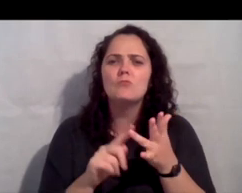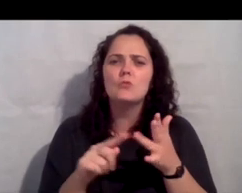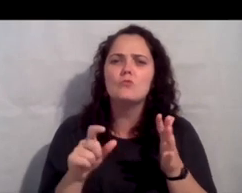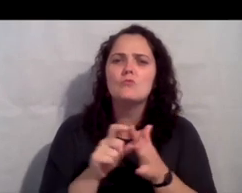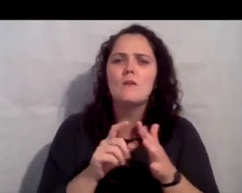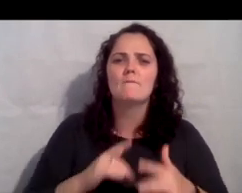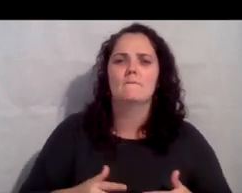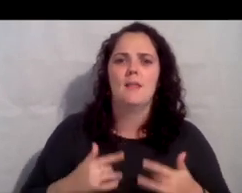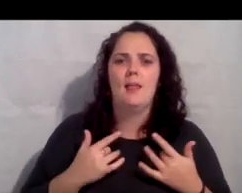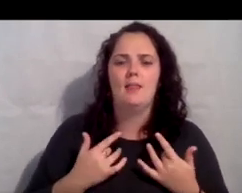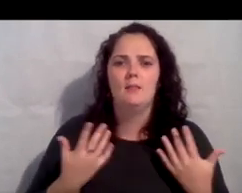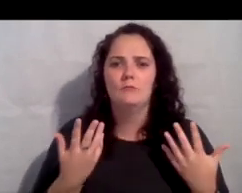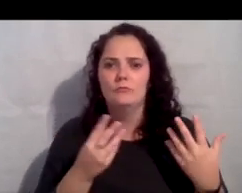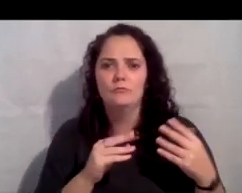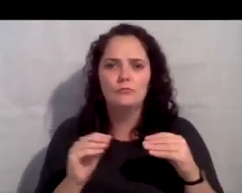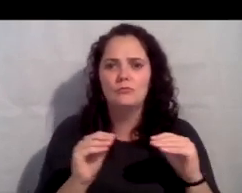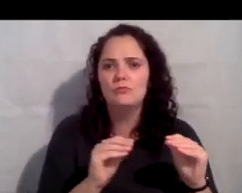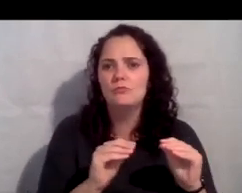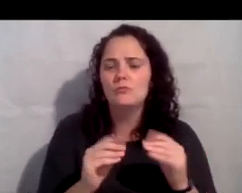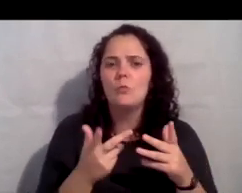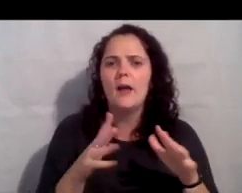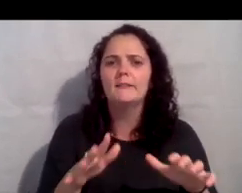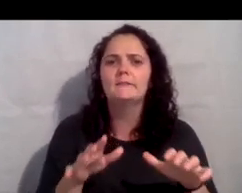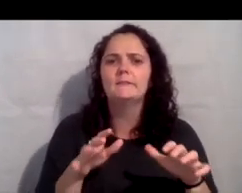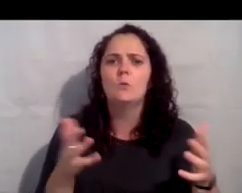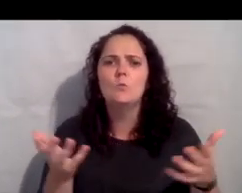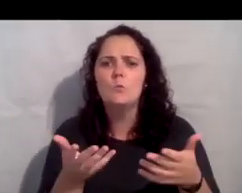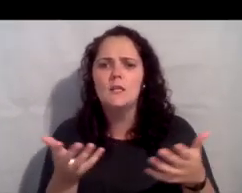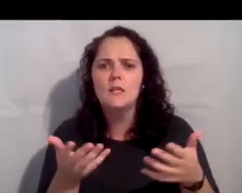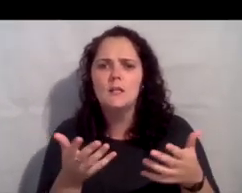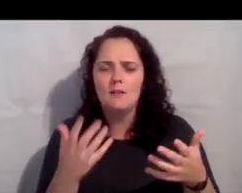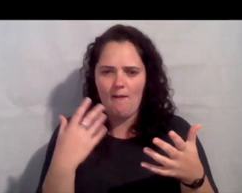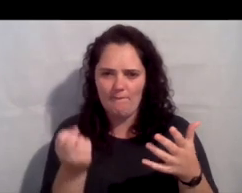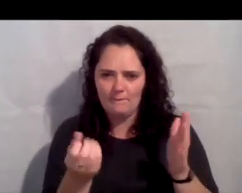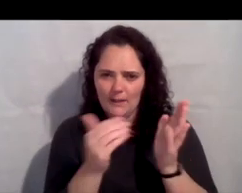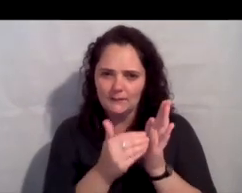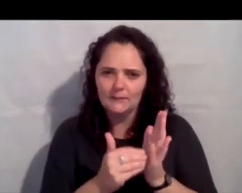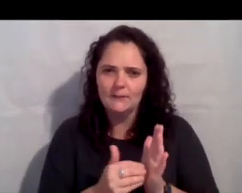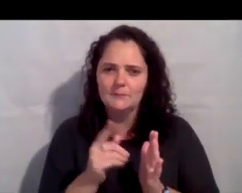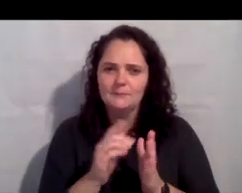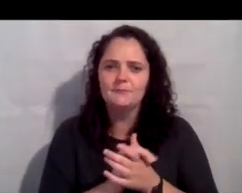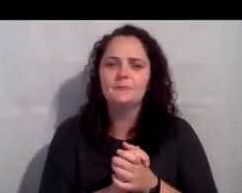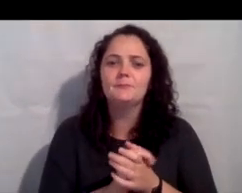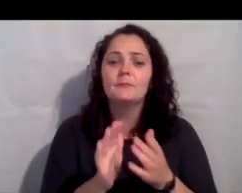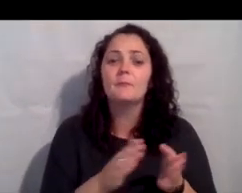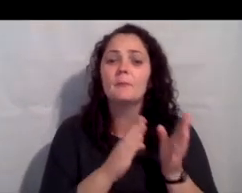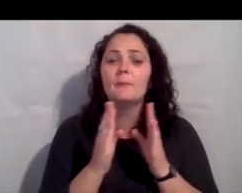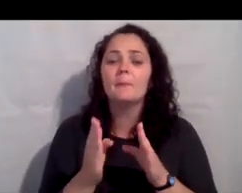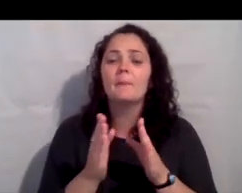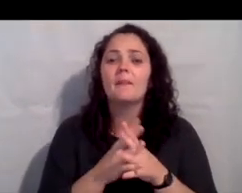the figure, but it's capturing the mood, the tension, the connotations, in that figure. Alright if we go to the next one here,